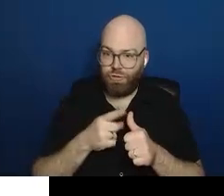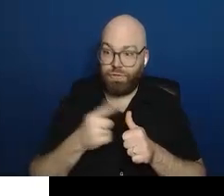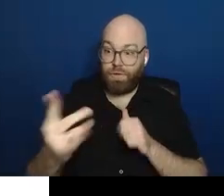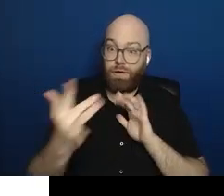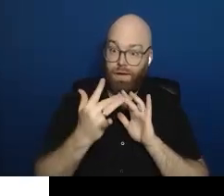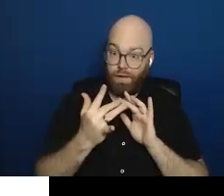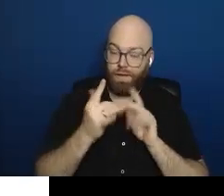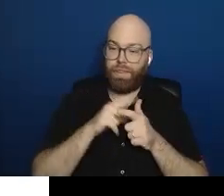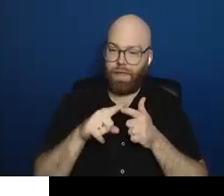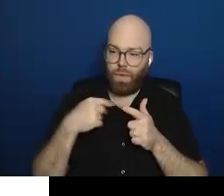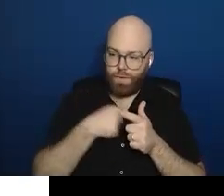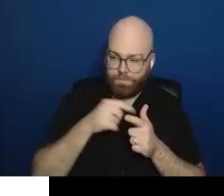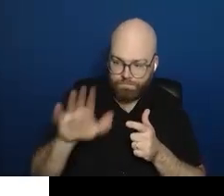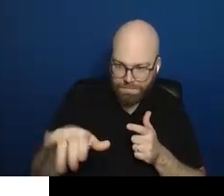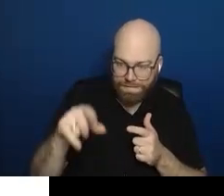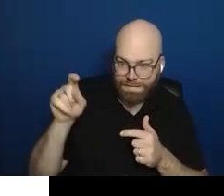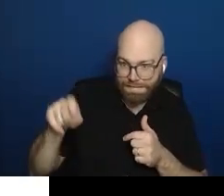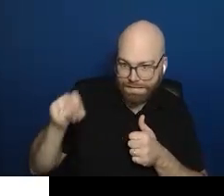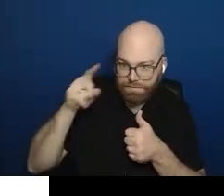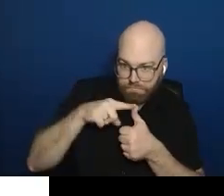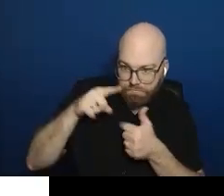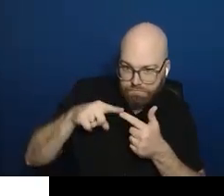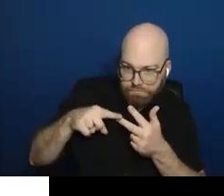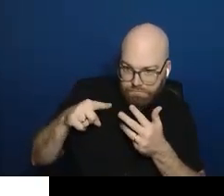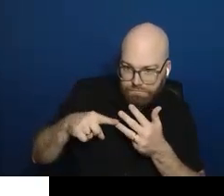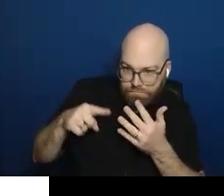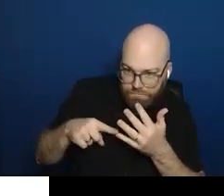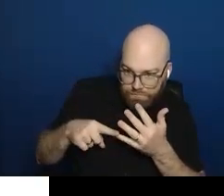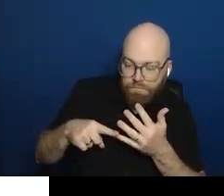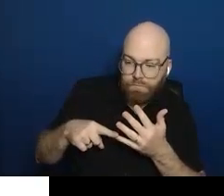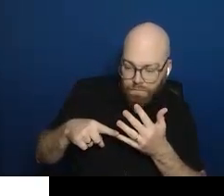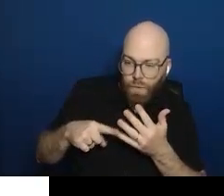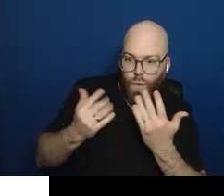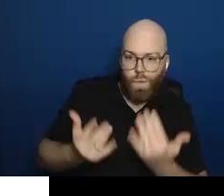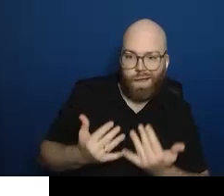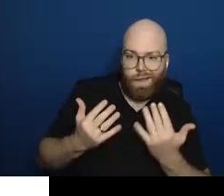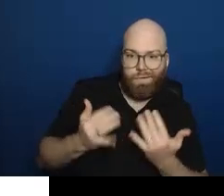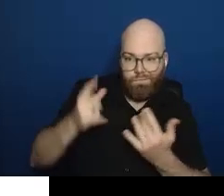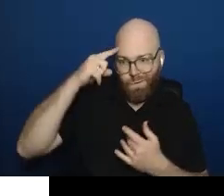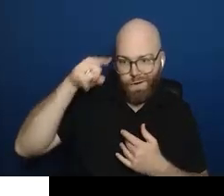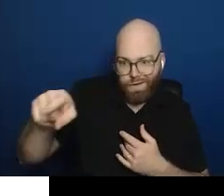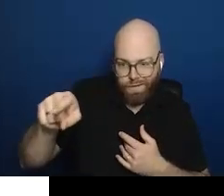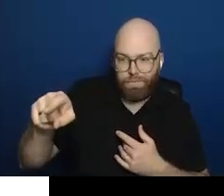their Social Security number or some information that we need. And so we're playing phone tag, right?